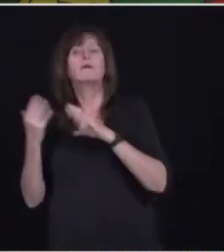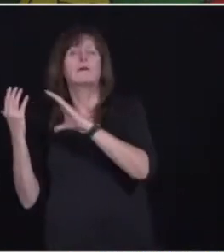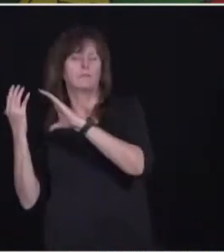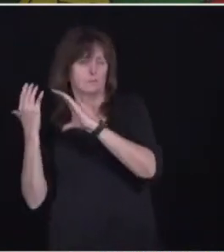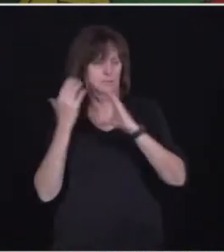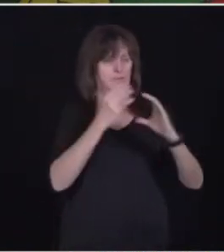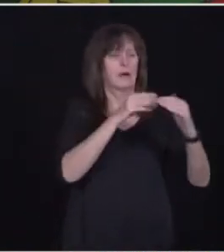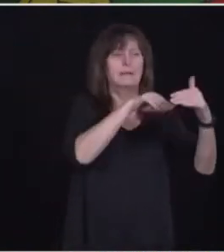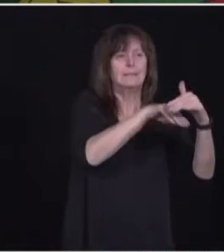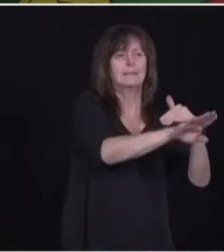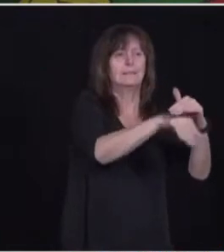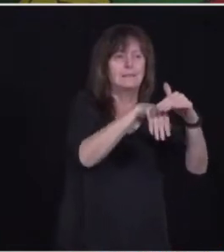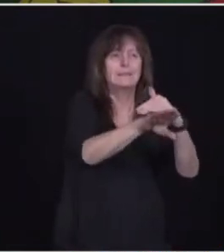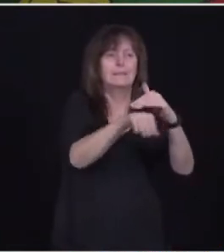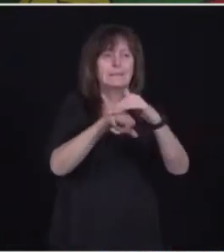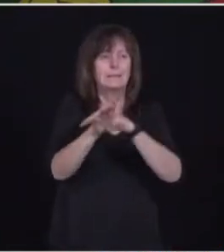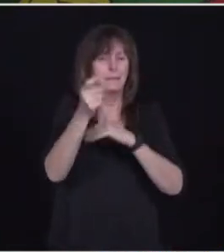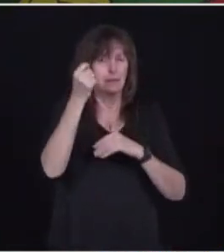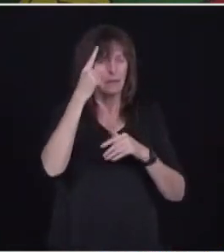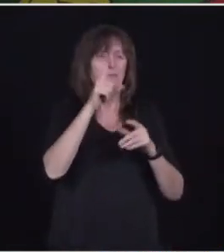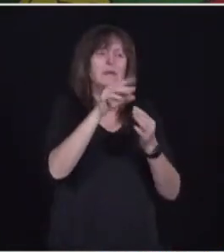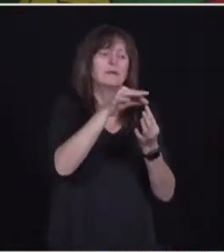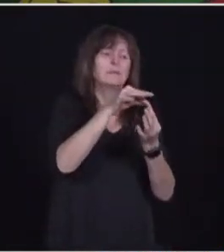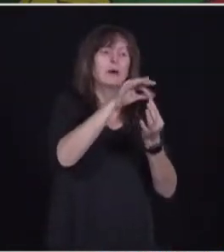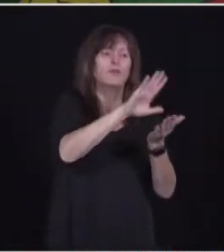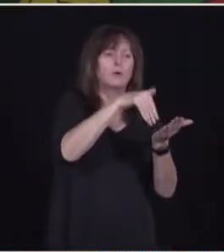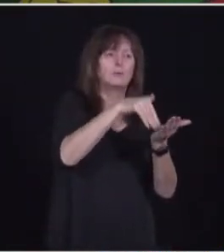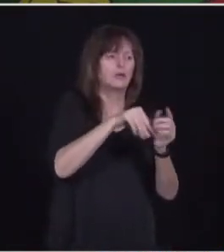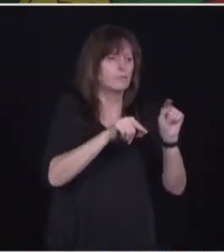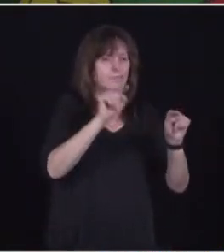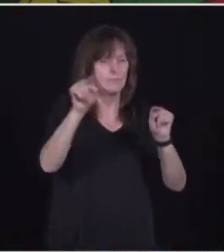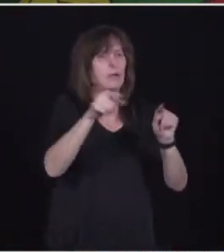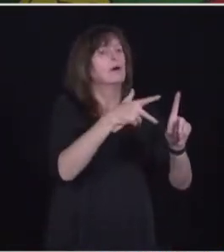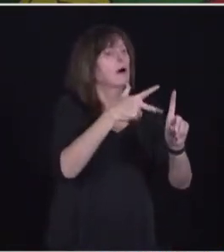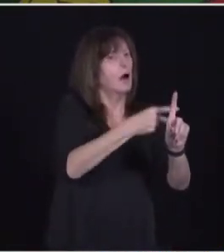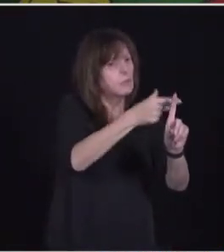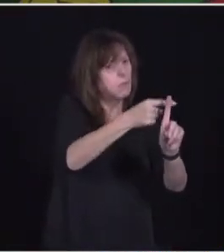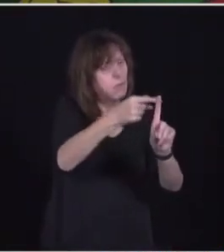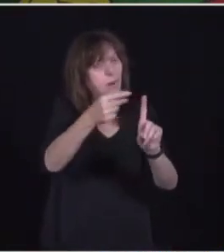and then we will get on with vaccinating the healthcare workers who can come to the sites